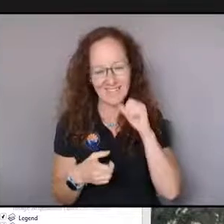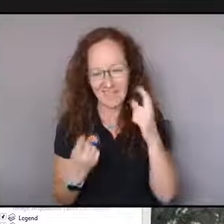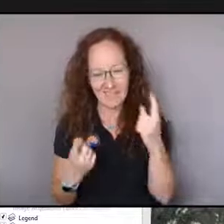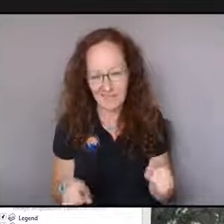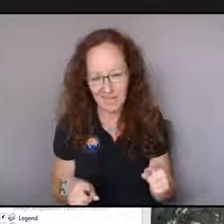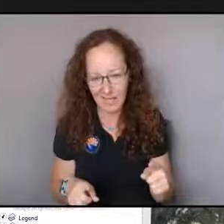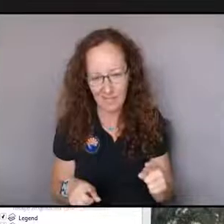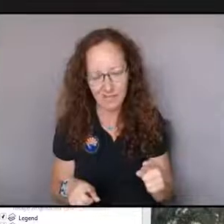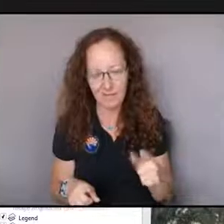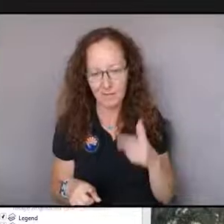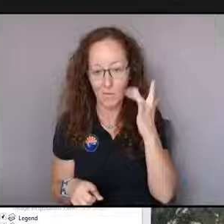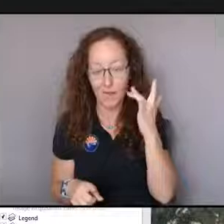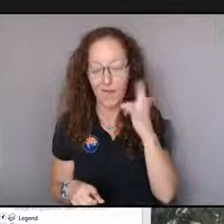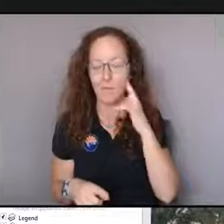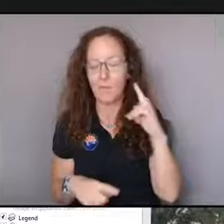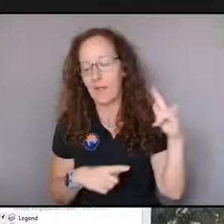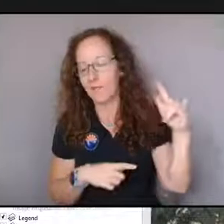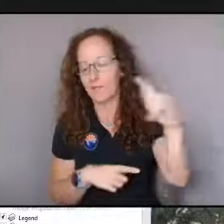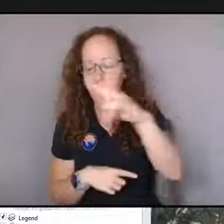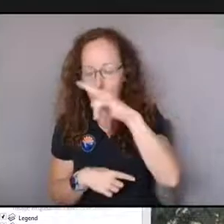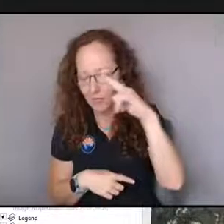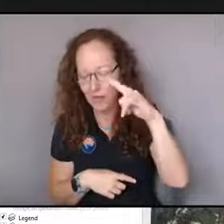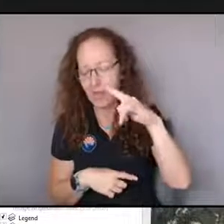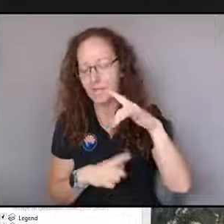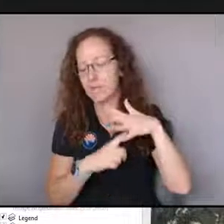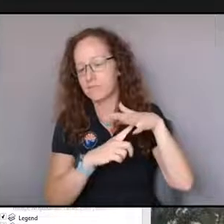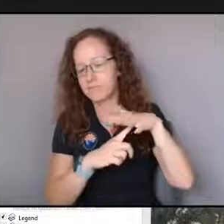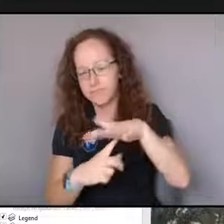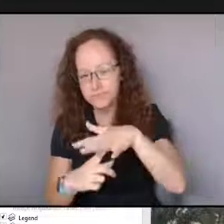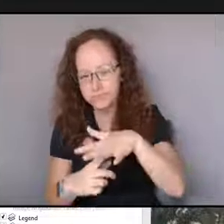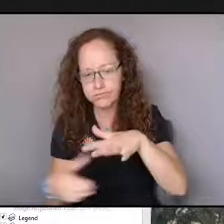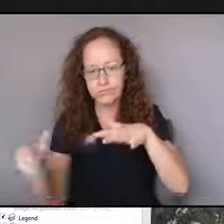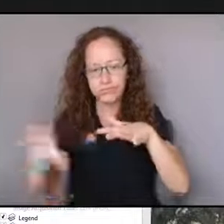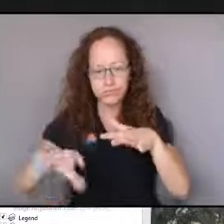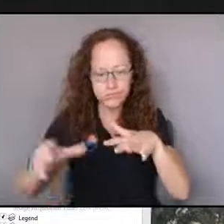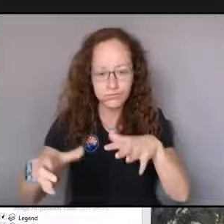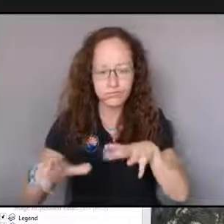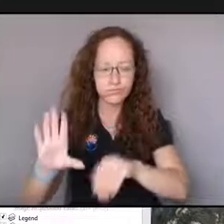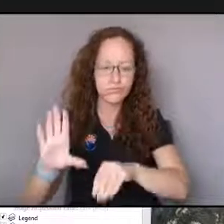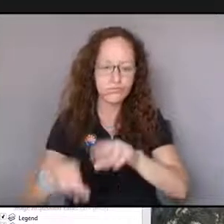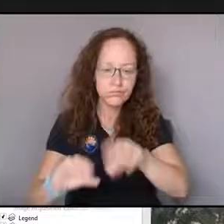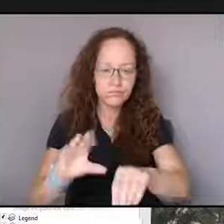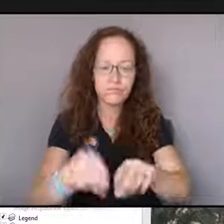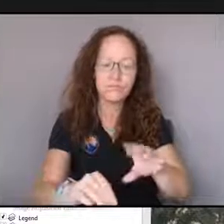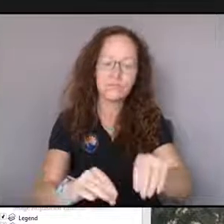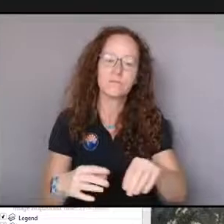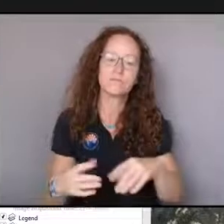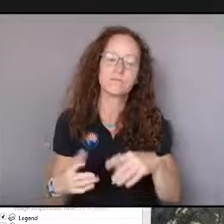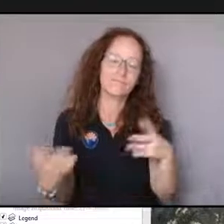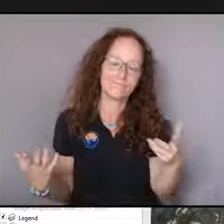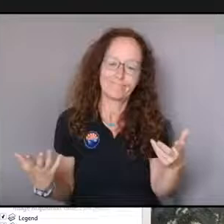SOME TIME IN THERE WE ARE GOING TO HAVE AIRCRAFT AND GET UP EARLY IN THE MORNING TO HELP SUPPRESS SOME OF THIS AND HOLD IT BACK.